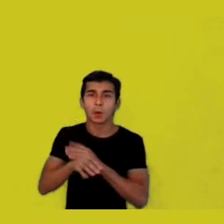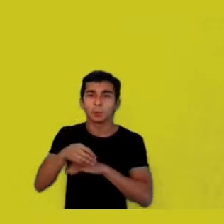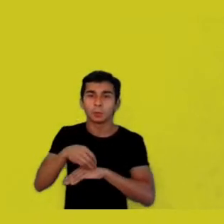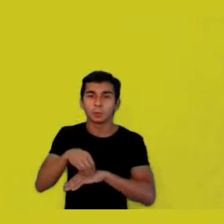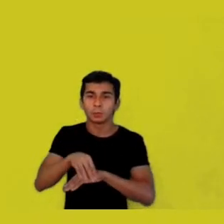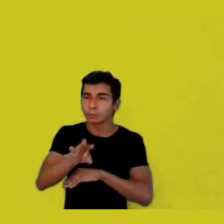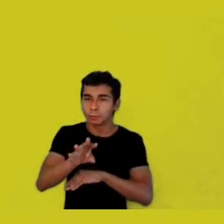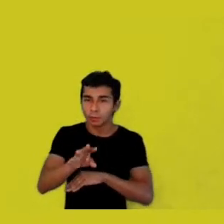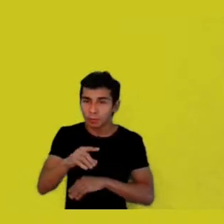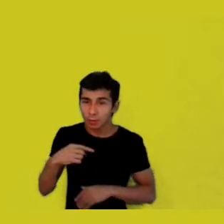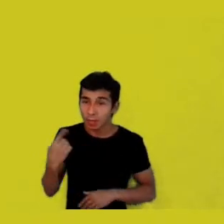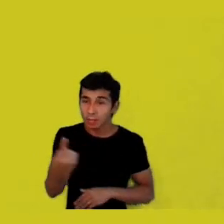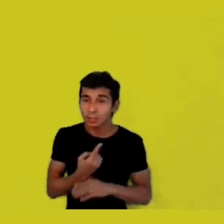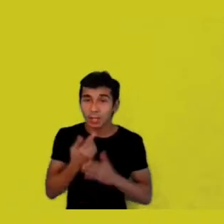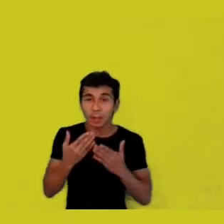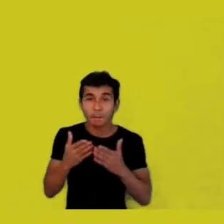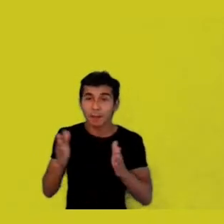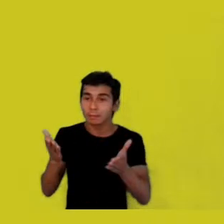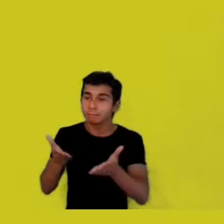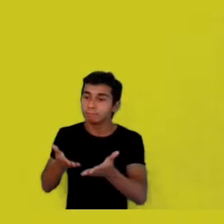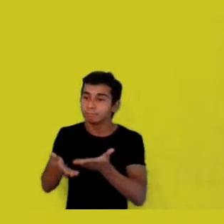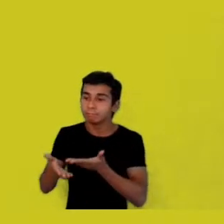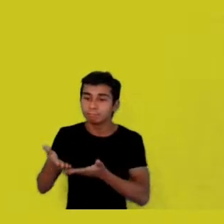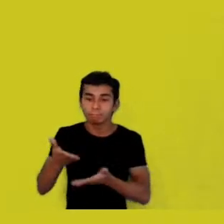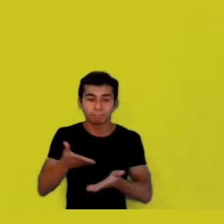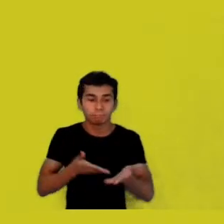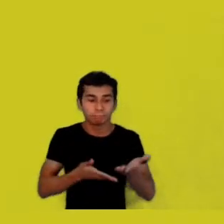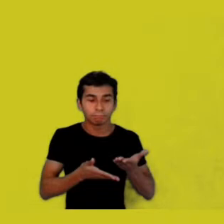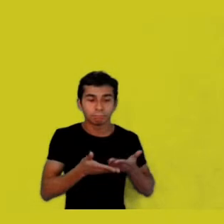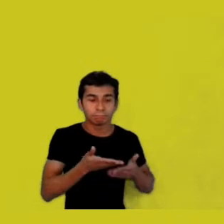on the air, in spite of all the problems